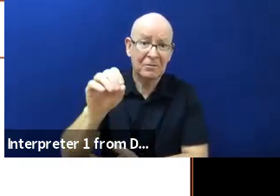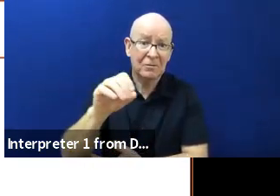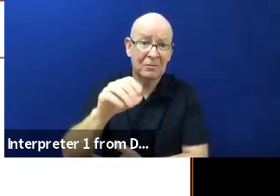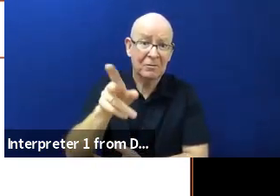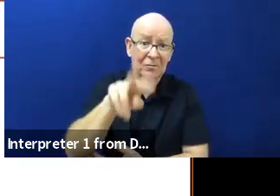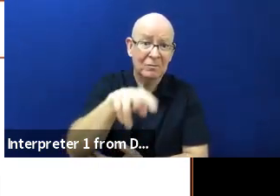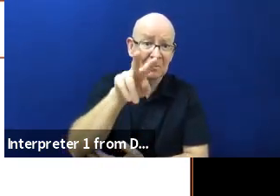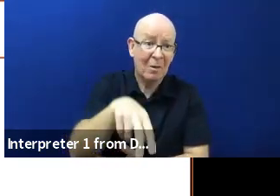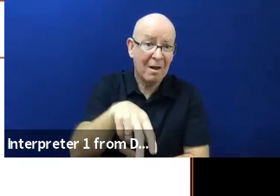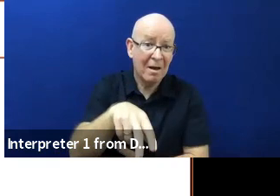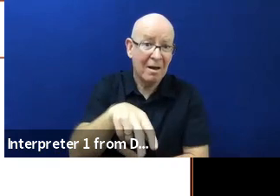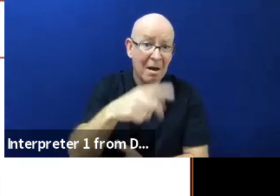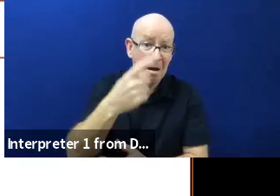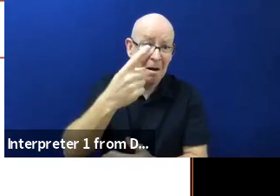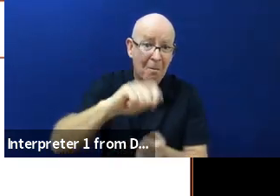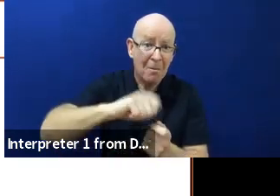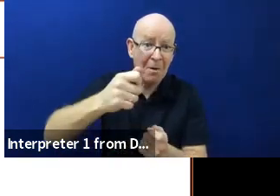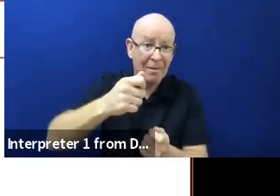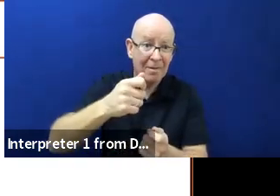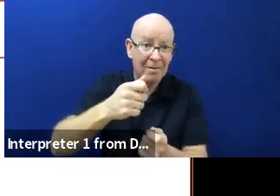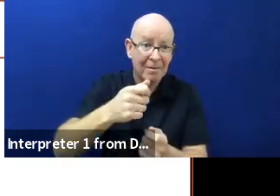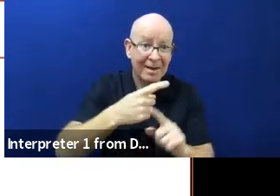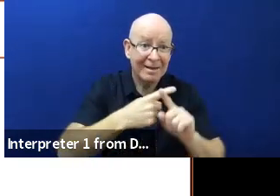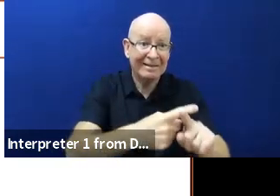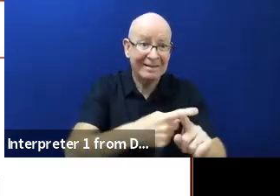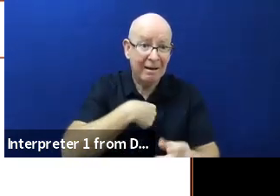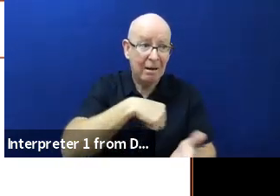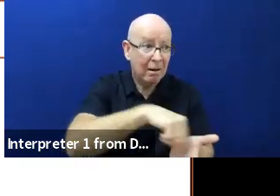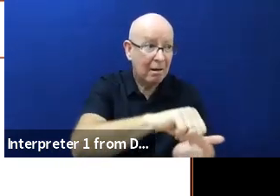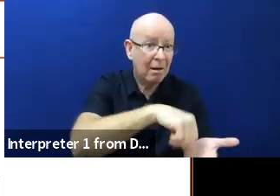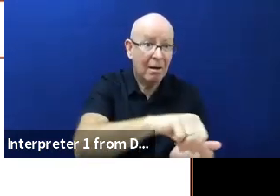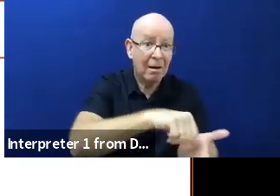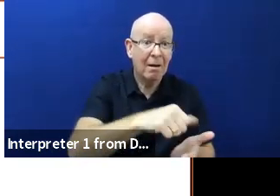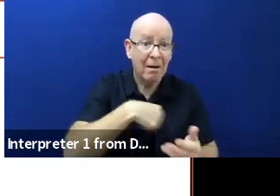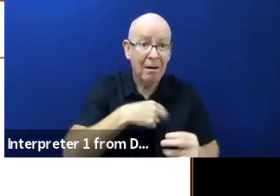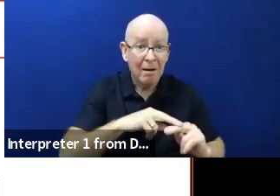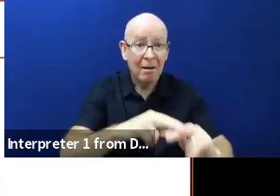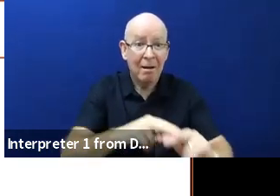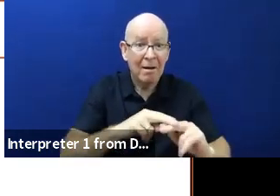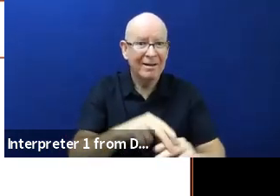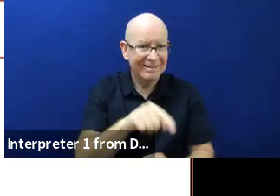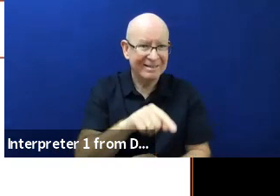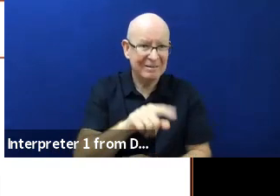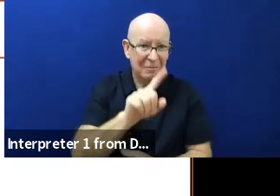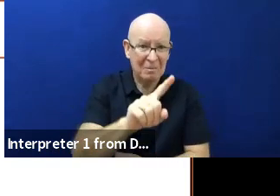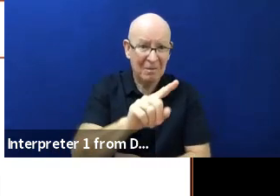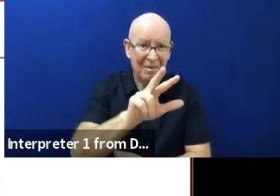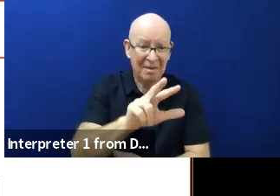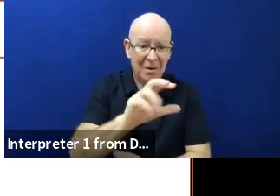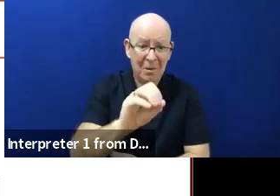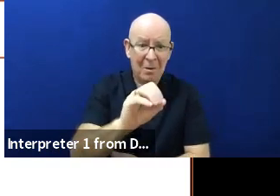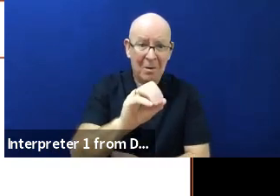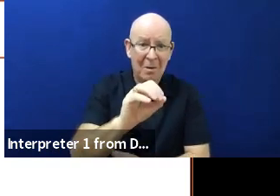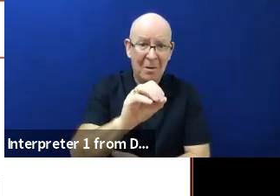less than $40 per month for transportation which is 90% cheaper. It really saves my life